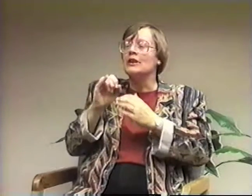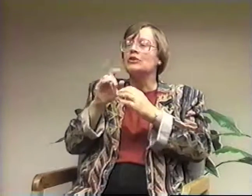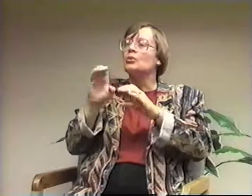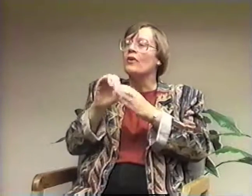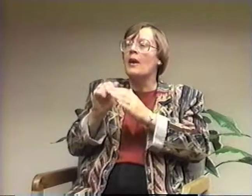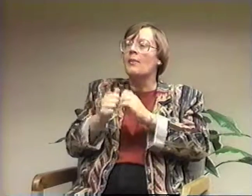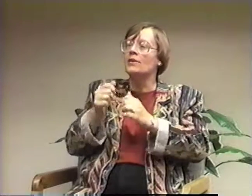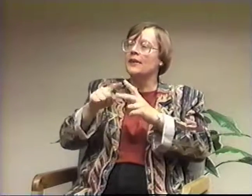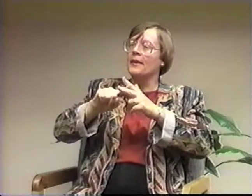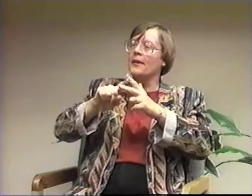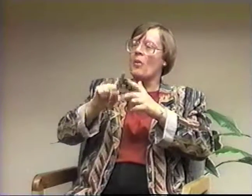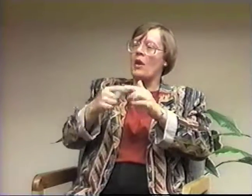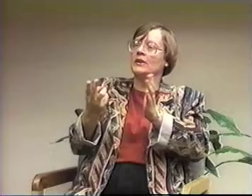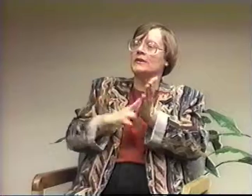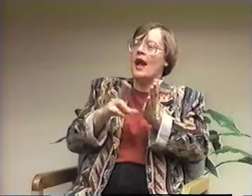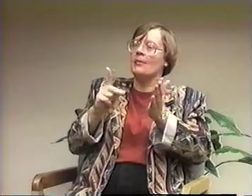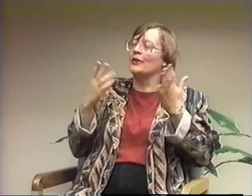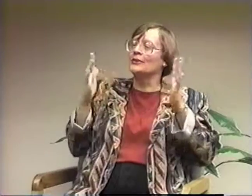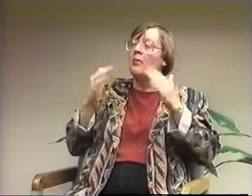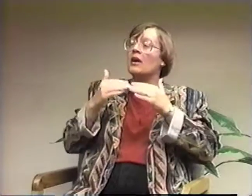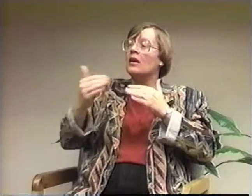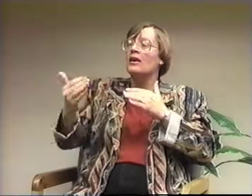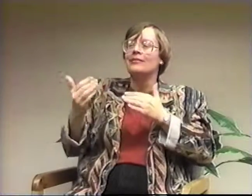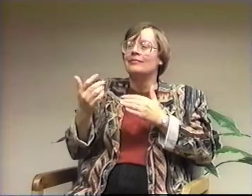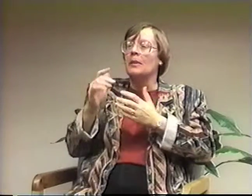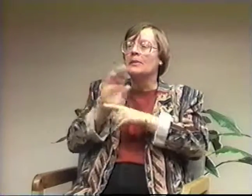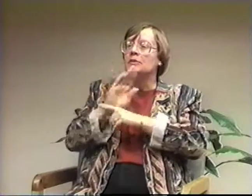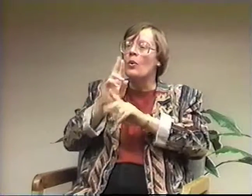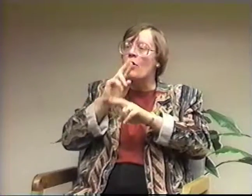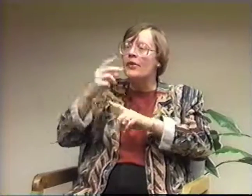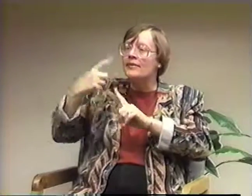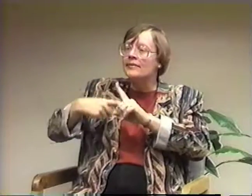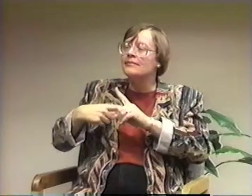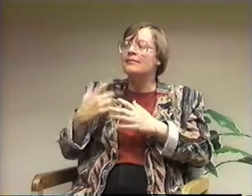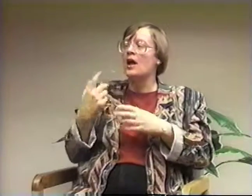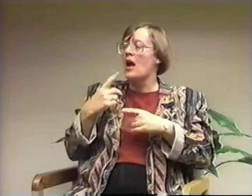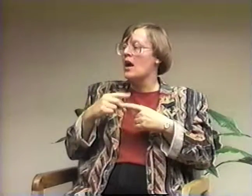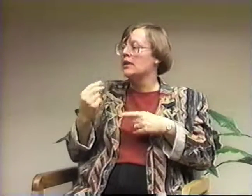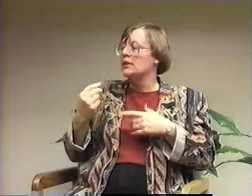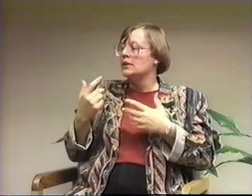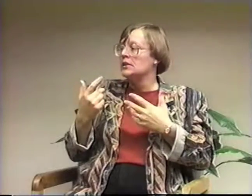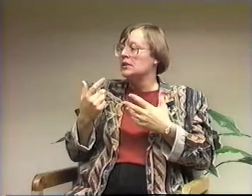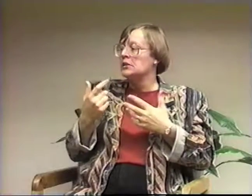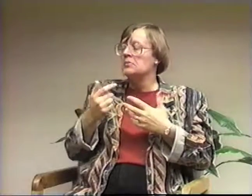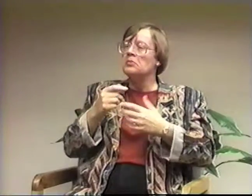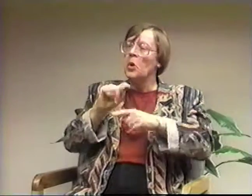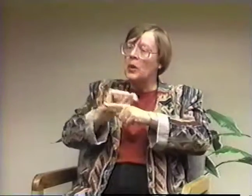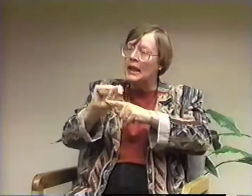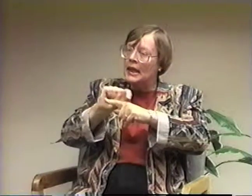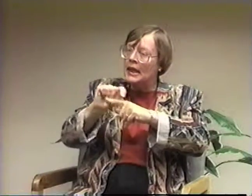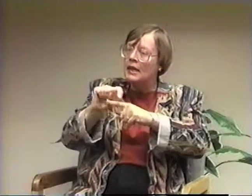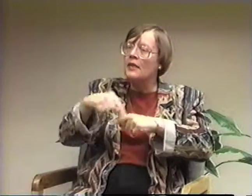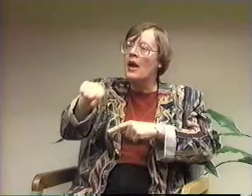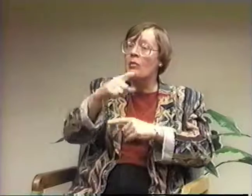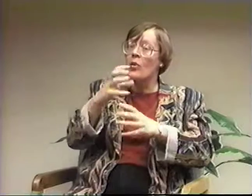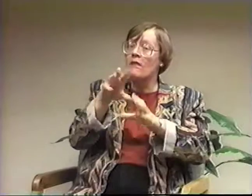That's a lot of work. With Melaluca there is much less paperwork,